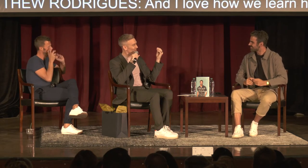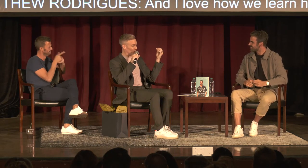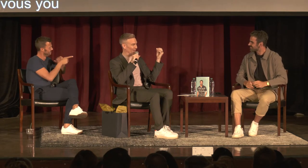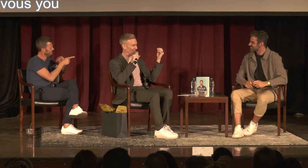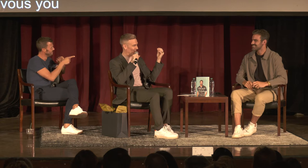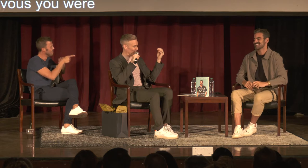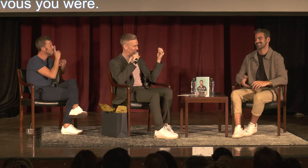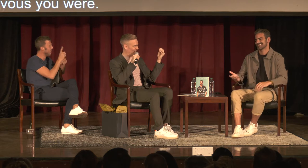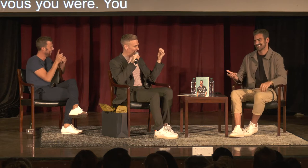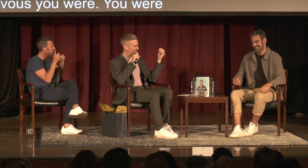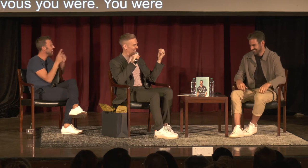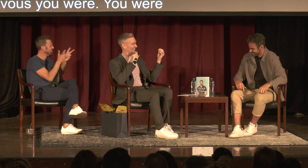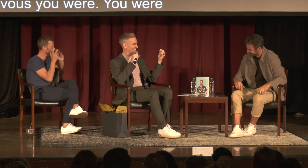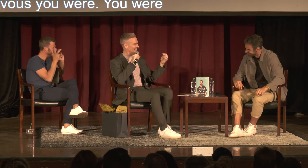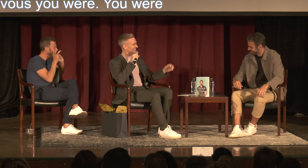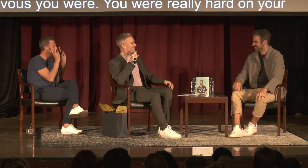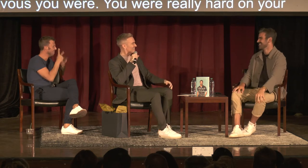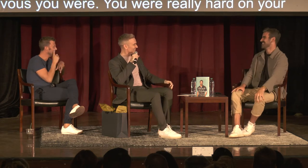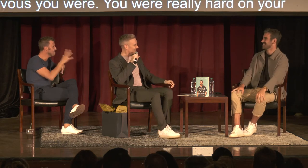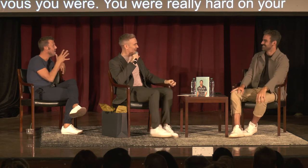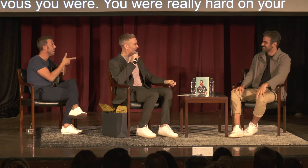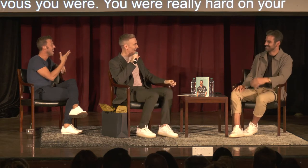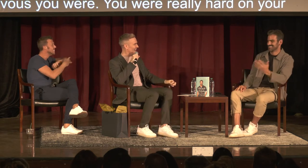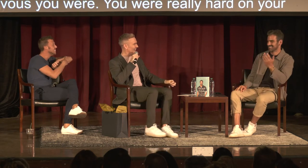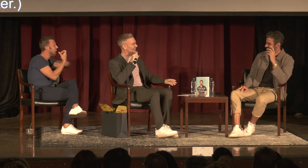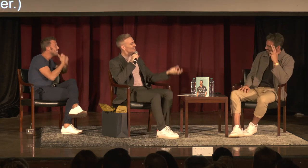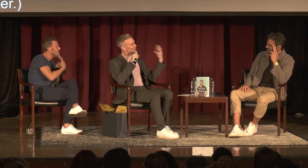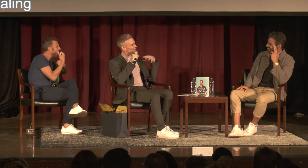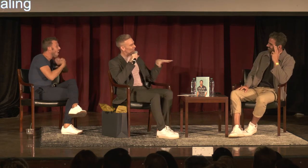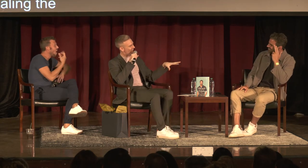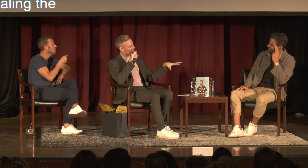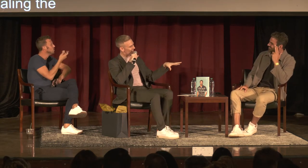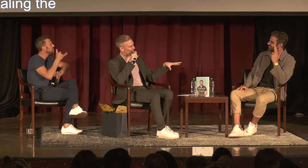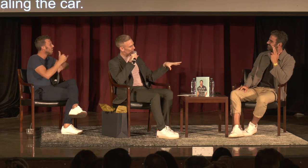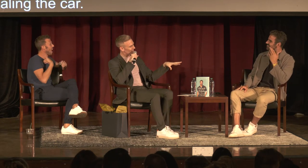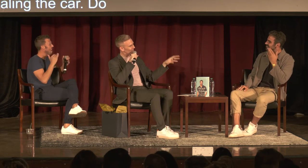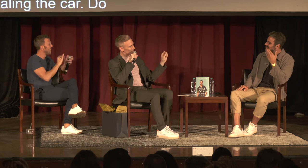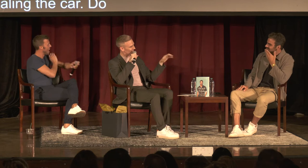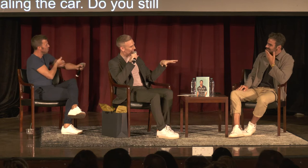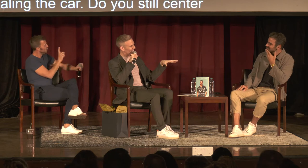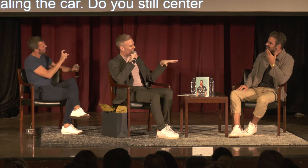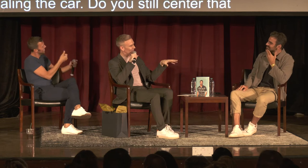You were really hard on your mom and stealing the car. Do you still have that energy? Are you still like that?